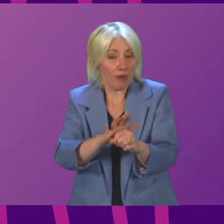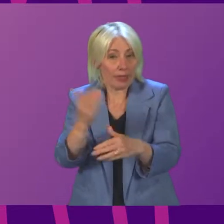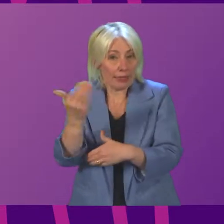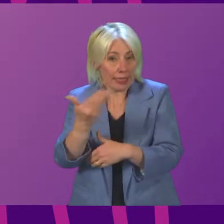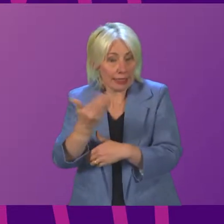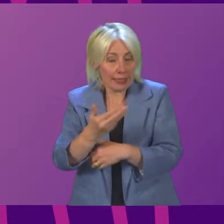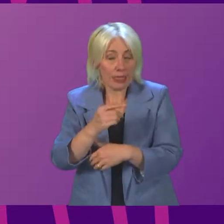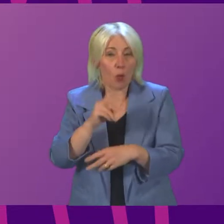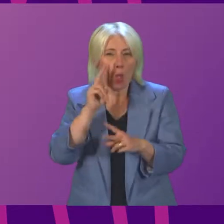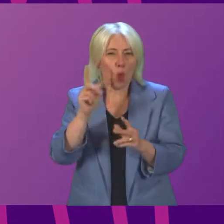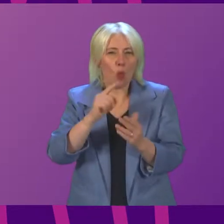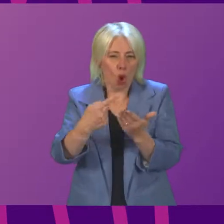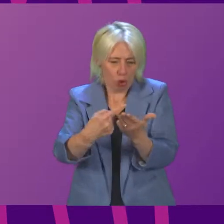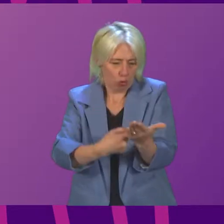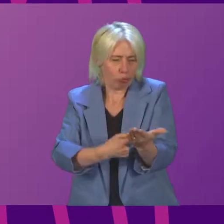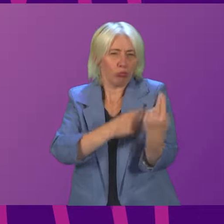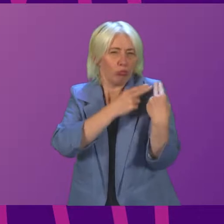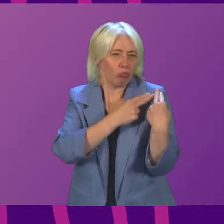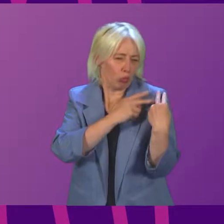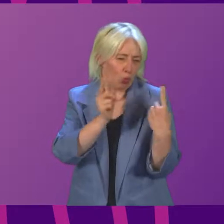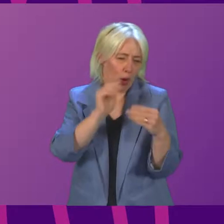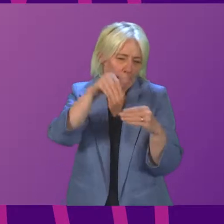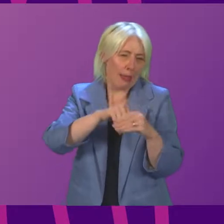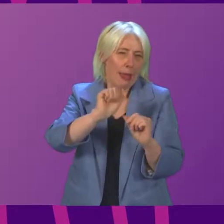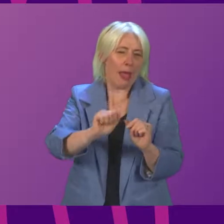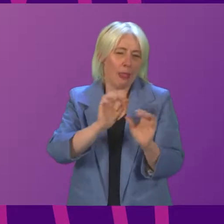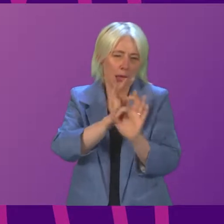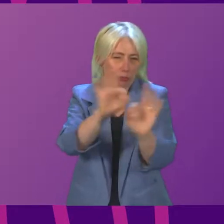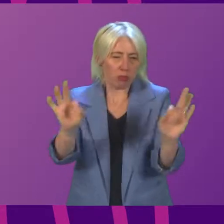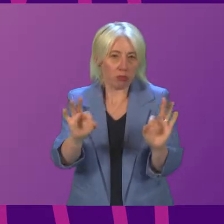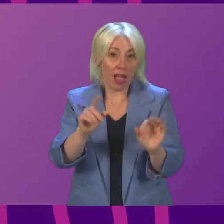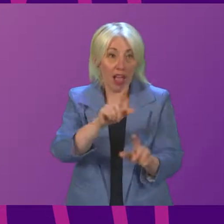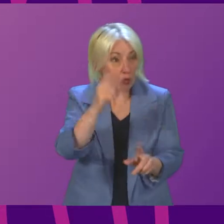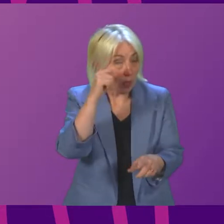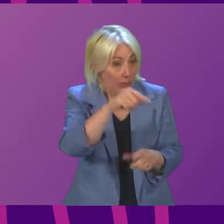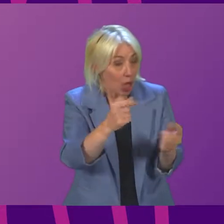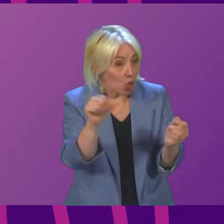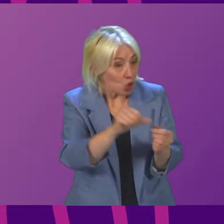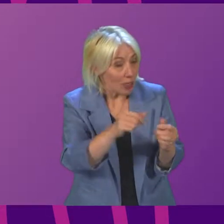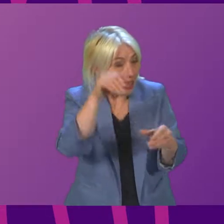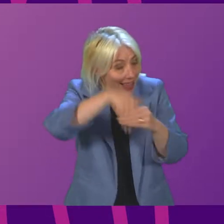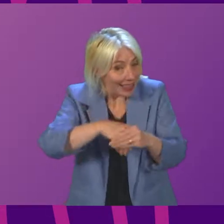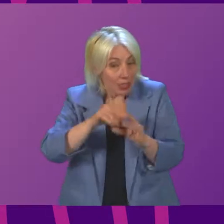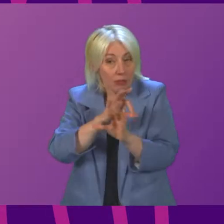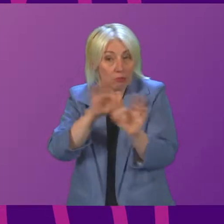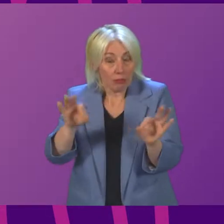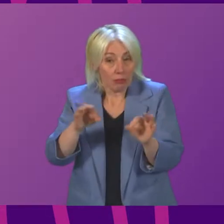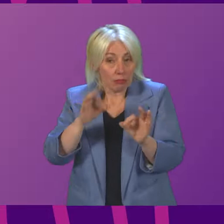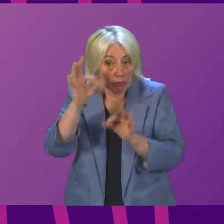on the remit of that review. If Alex Cole-Hamilton thinks that the issue that he has raised should be part of the remit, the Deputy First Minister, who is leading on the